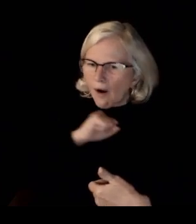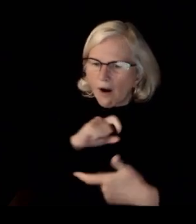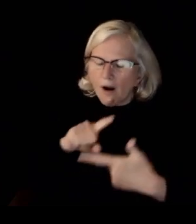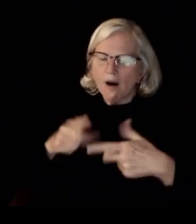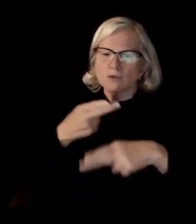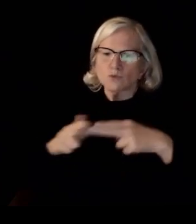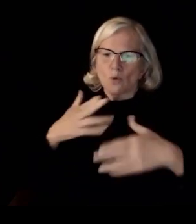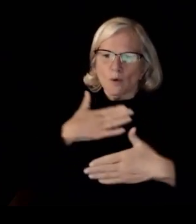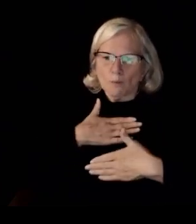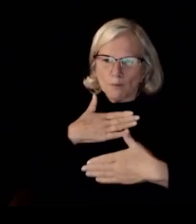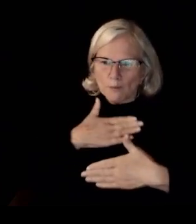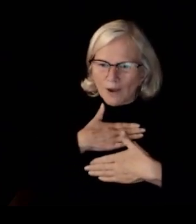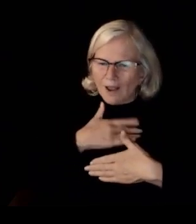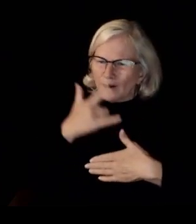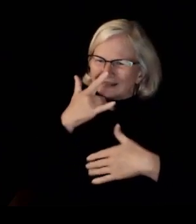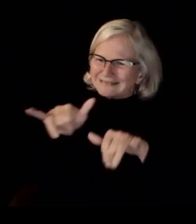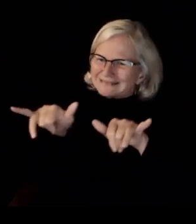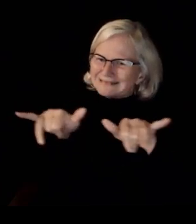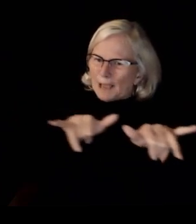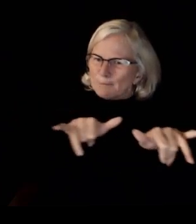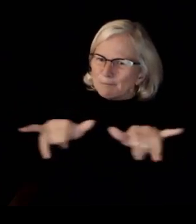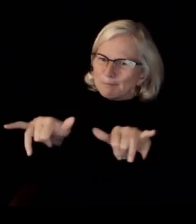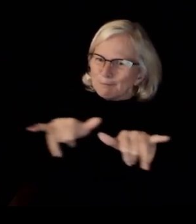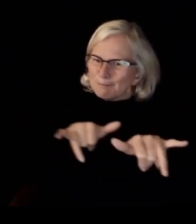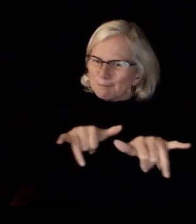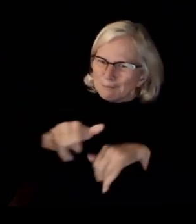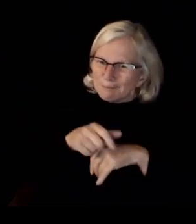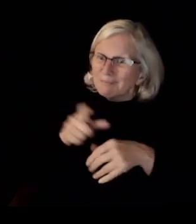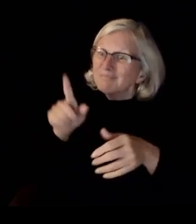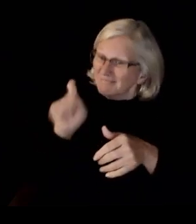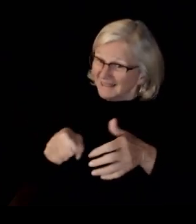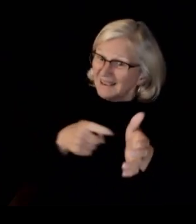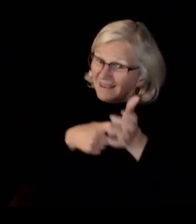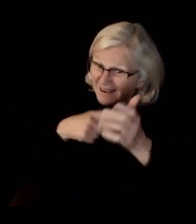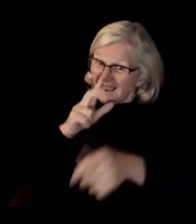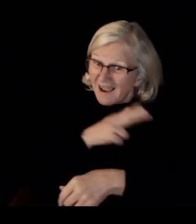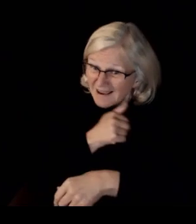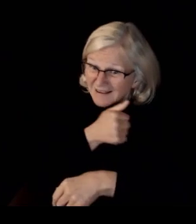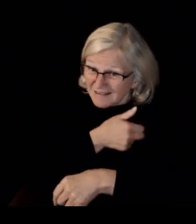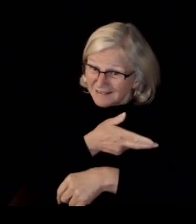steroid therapy the treatment for e-cigarette or vaping product use associated with lung